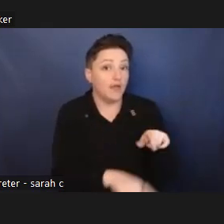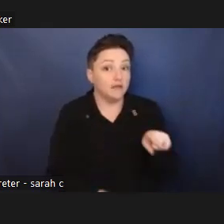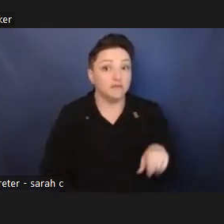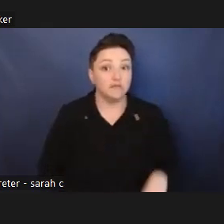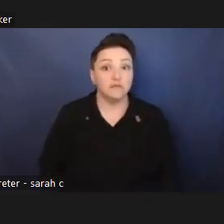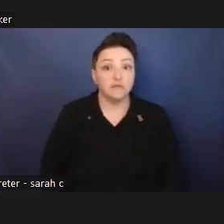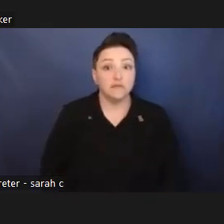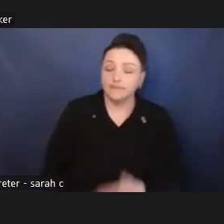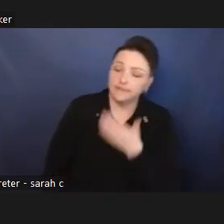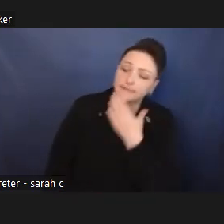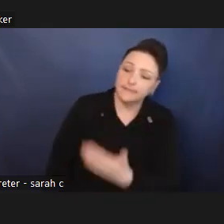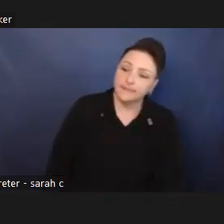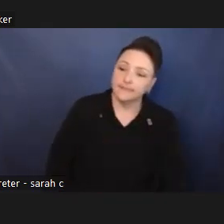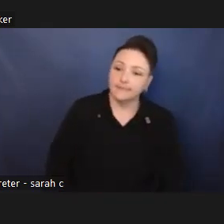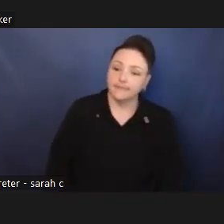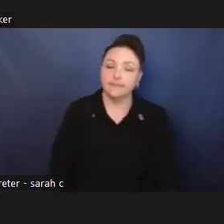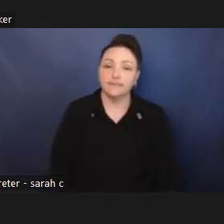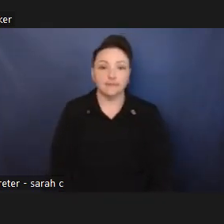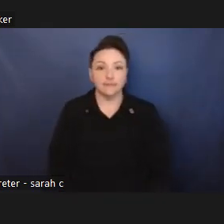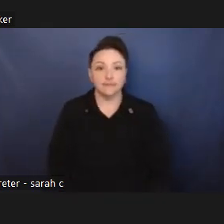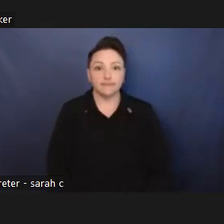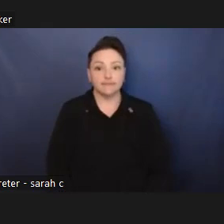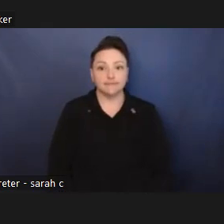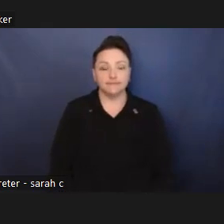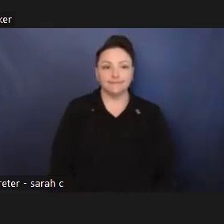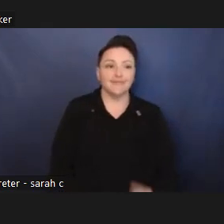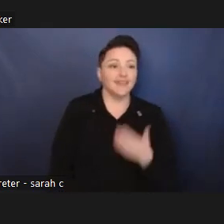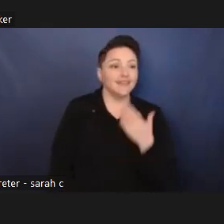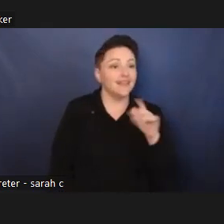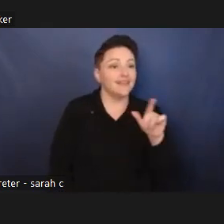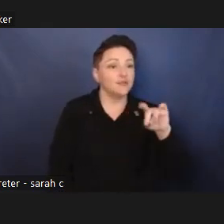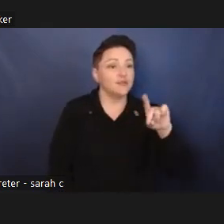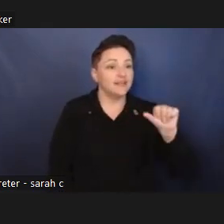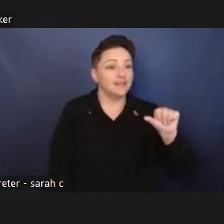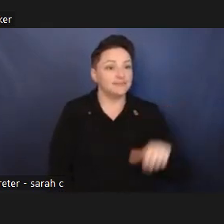Thank you. Thank you Linda. And once